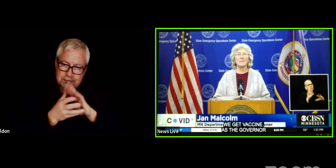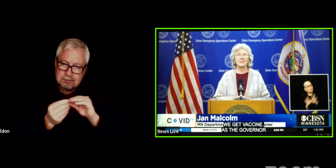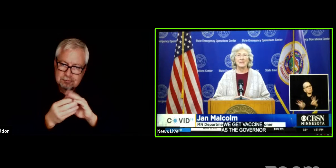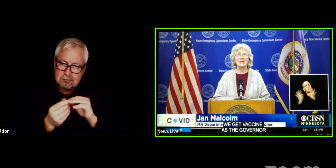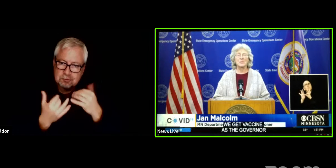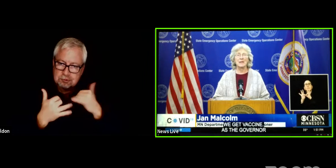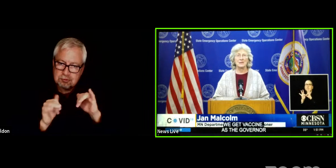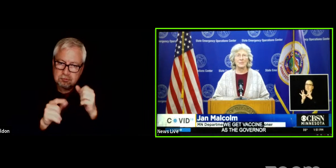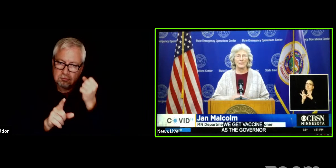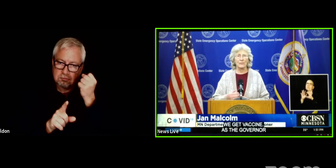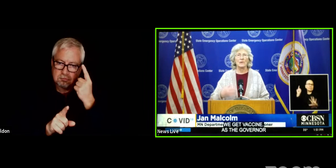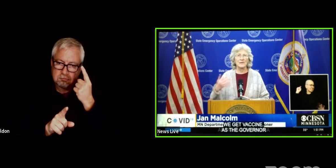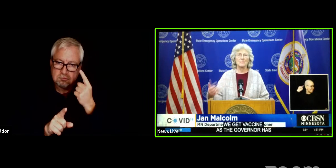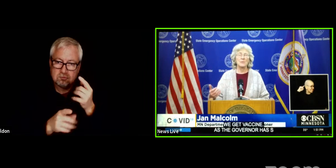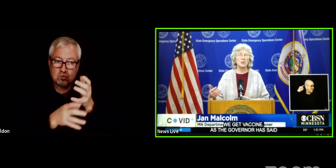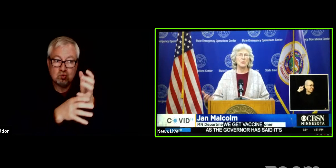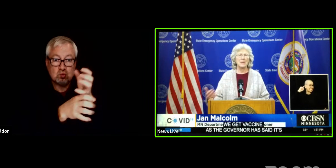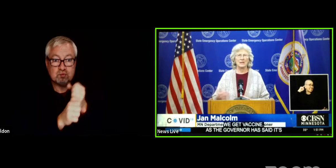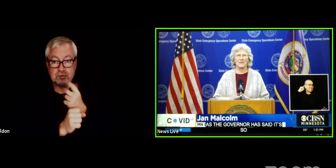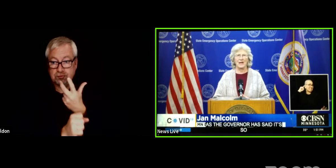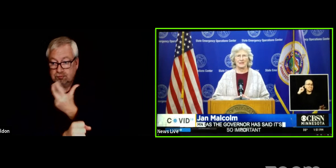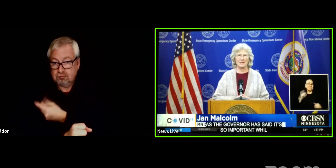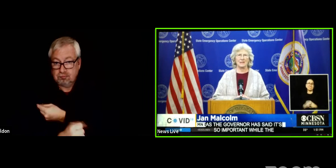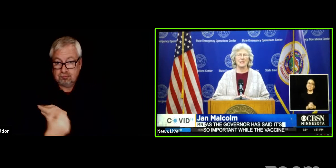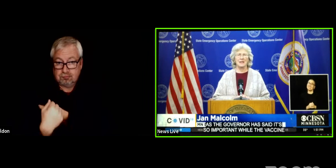PROBABLY SIX MONTHS BEFORE THIS HUMUNGOUS VACCINE